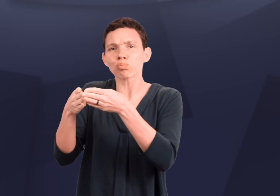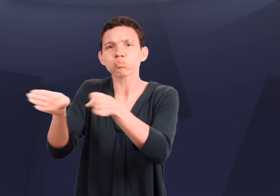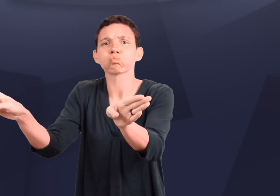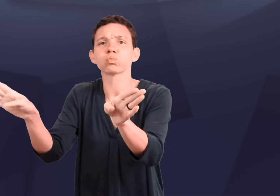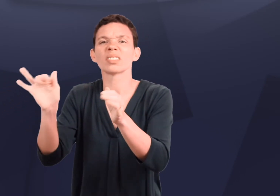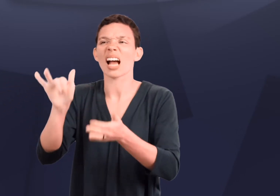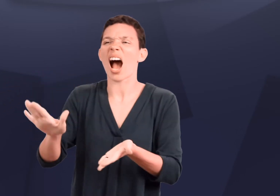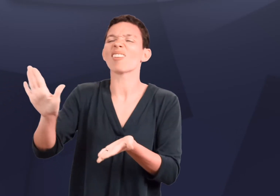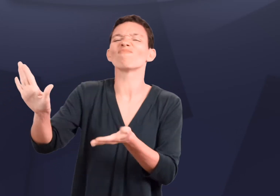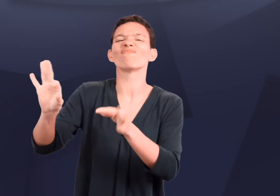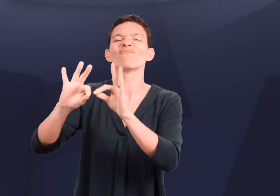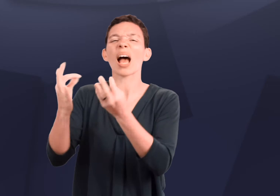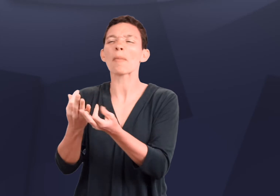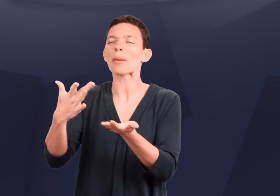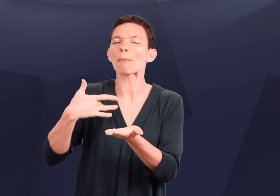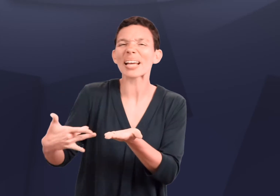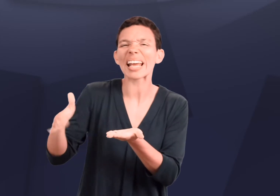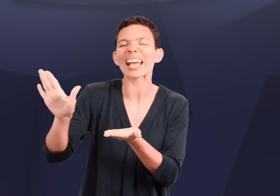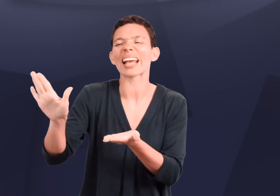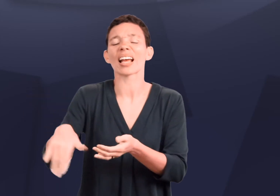An overgeneralization of a certain group.